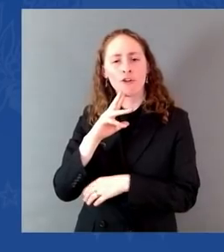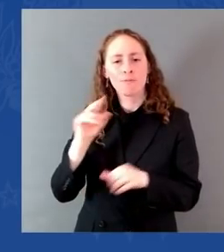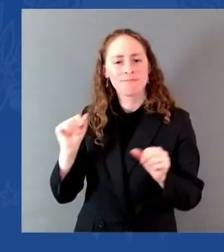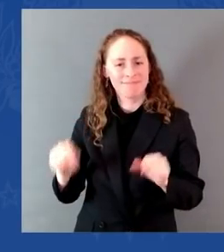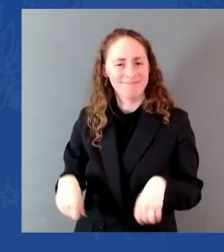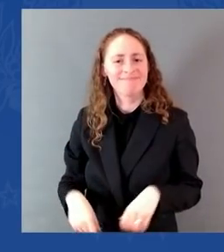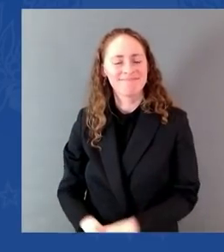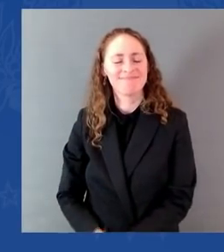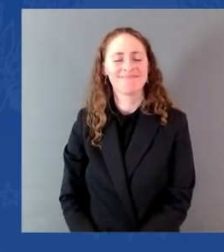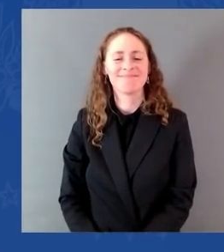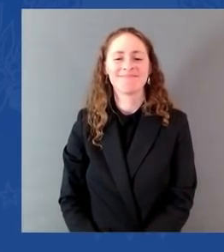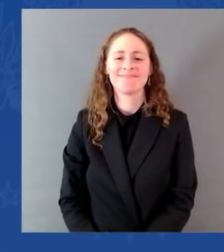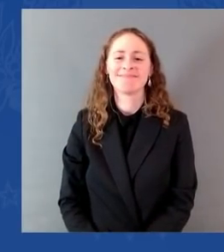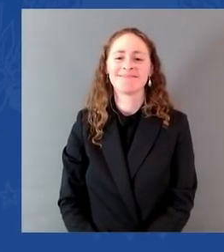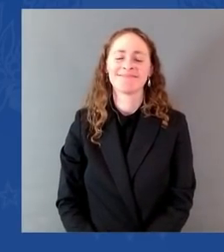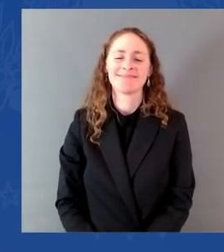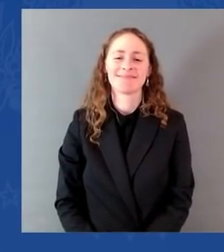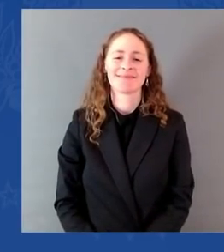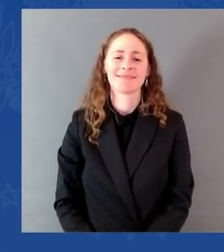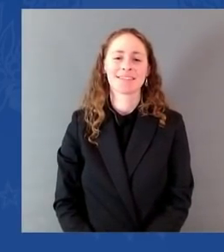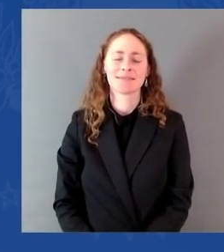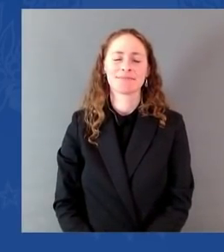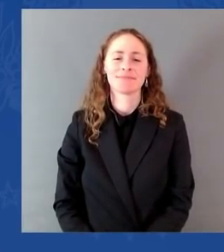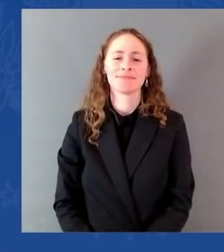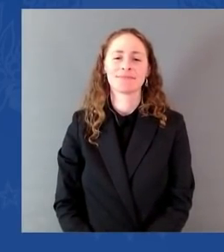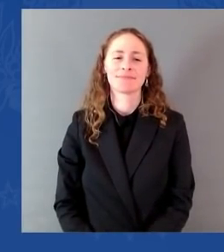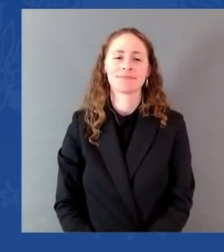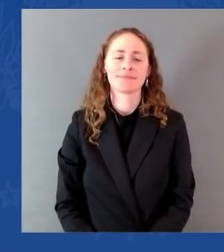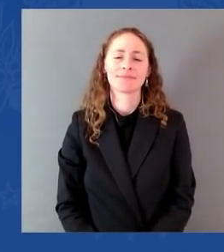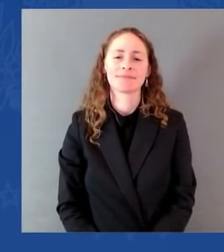We're going to need -- you're going to need tens of thousands of plumbers